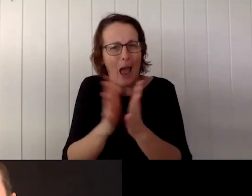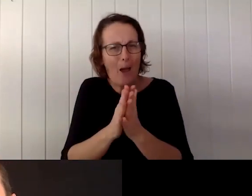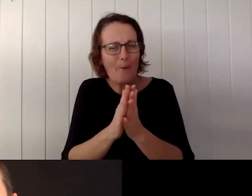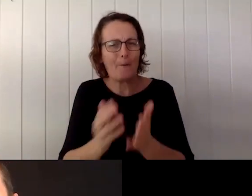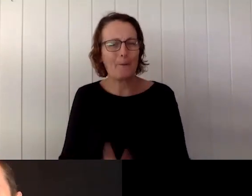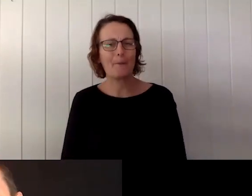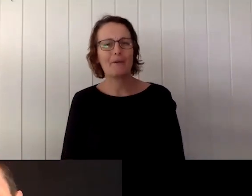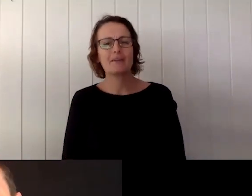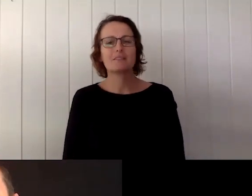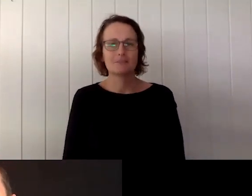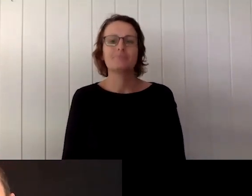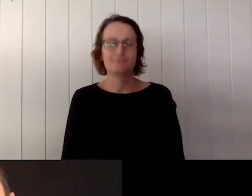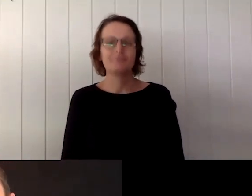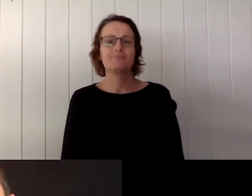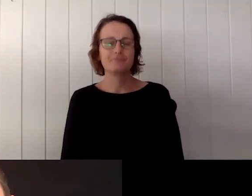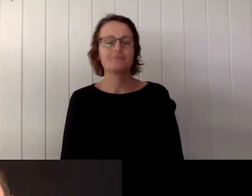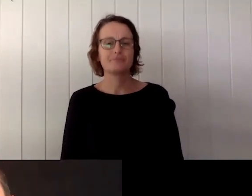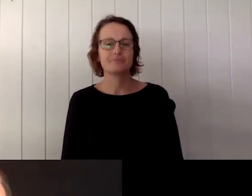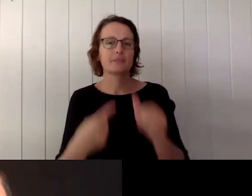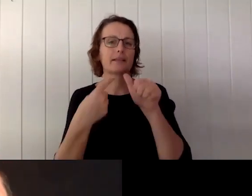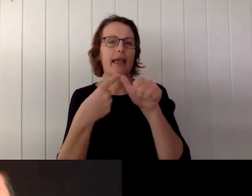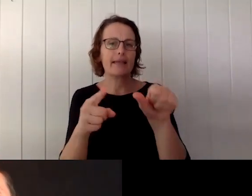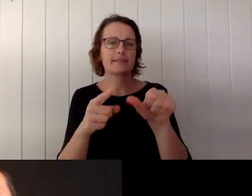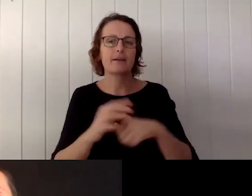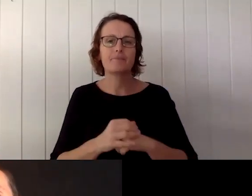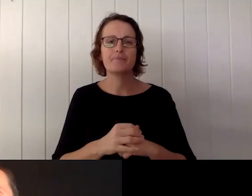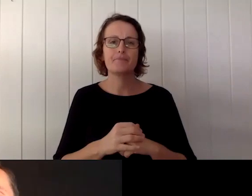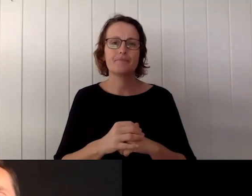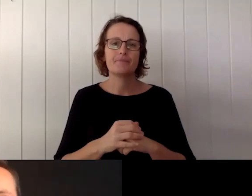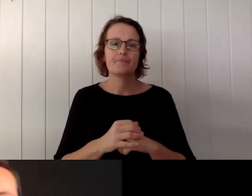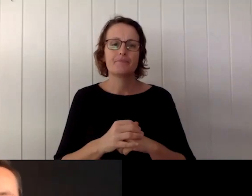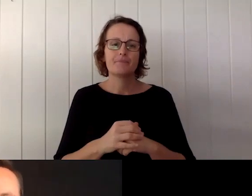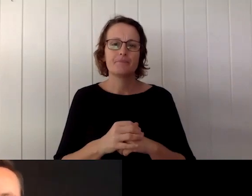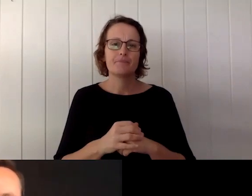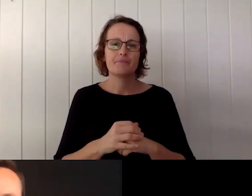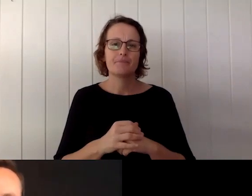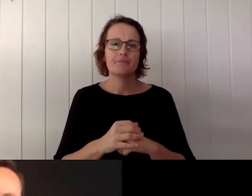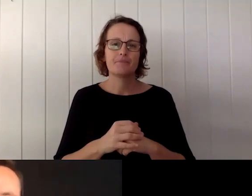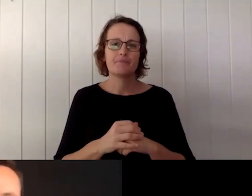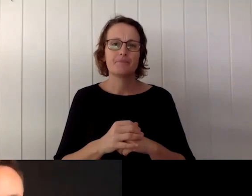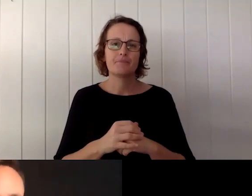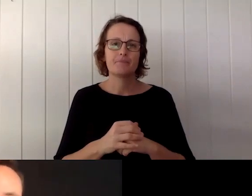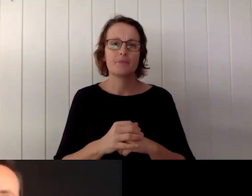Yes. So, one of the things I've worked with a lot of